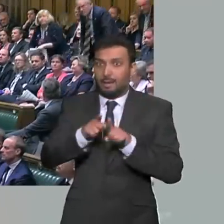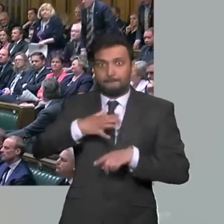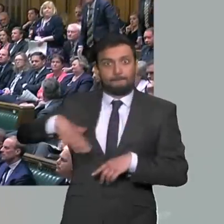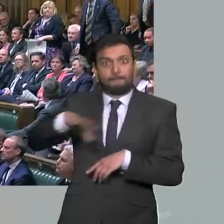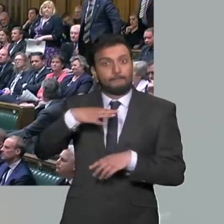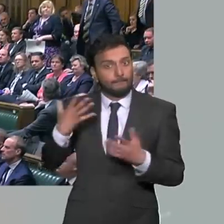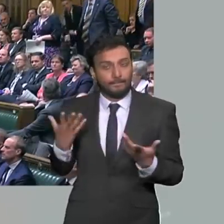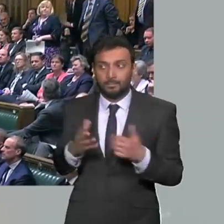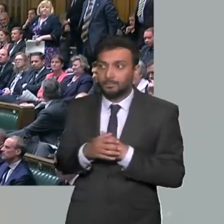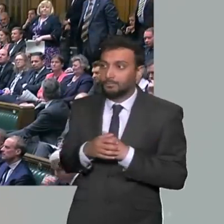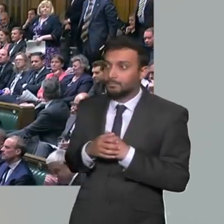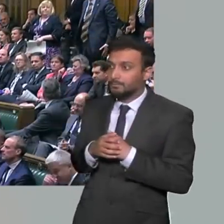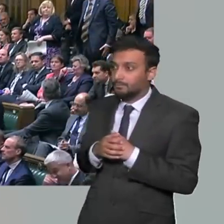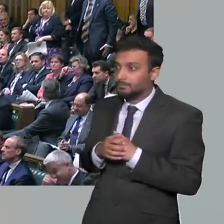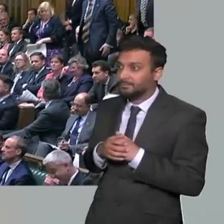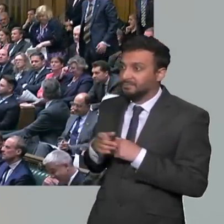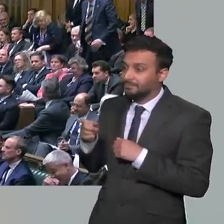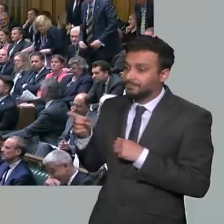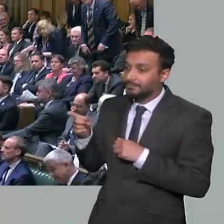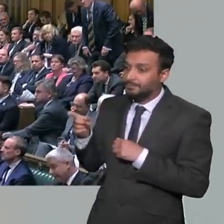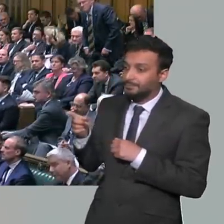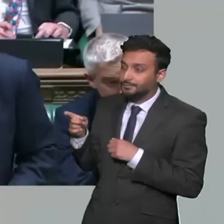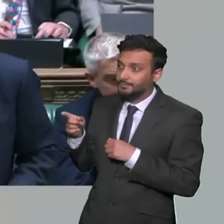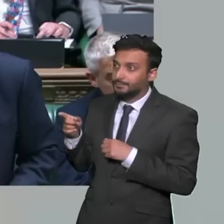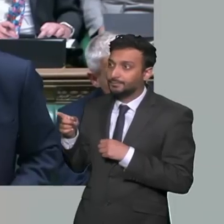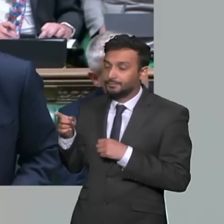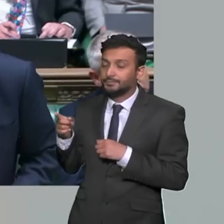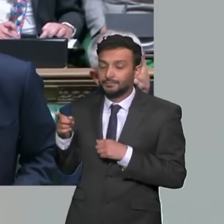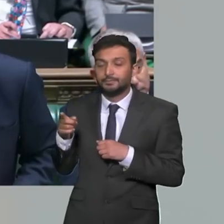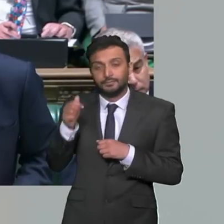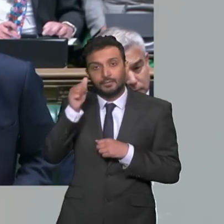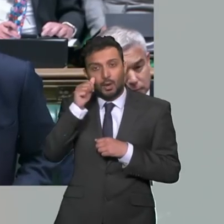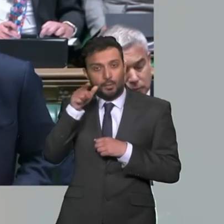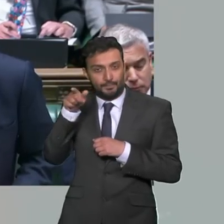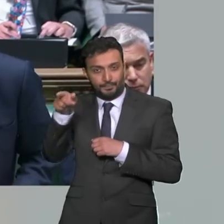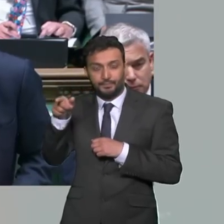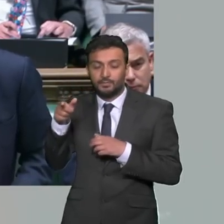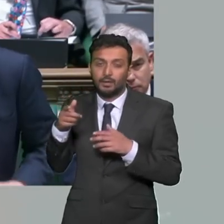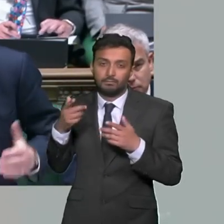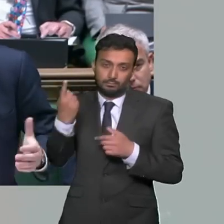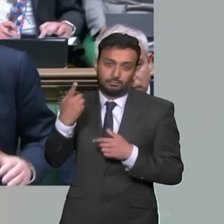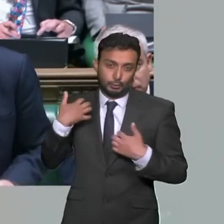The Prime Minister As my hon. Friend, who I know has taken a keen interest in this for a while, Evusheld has the potential